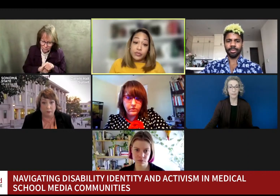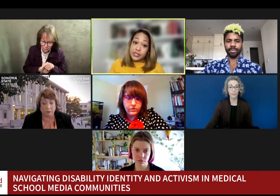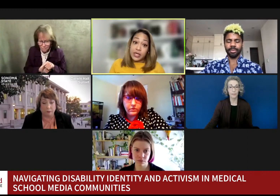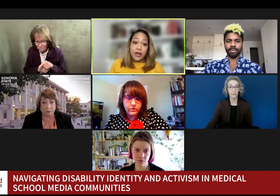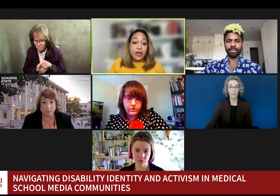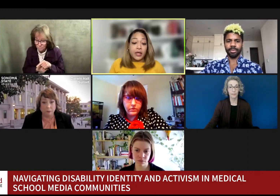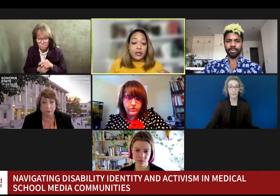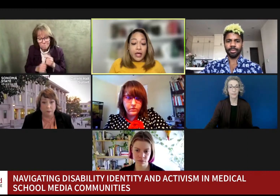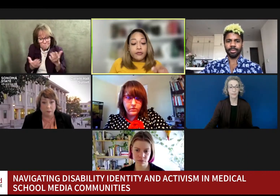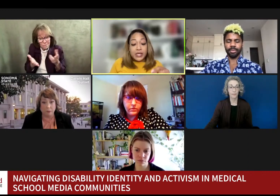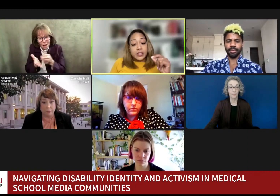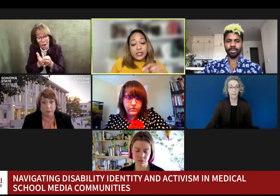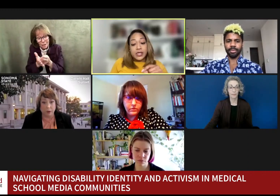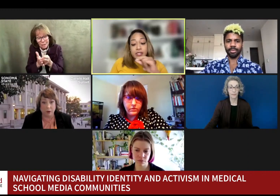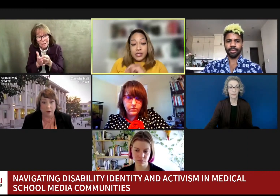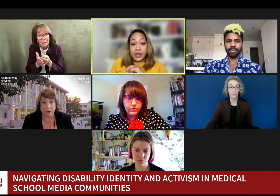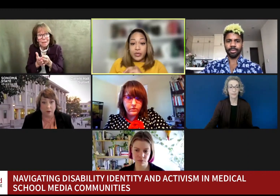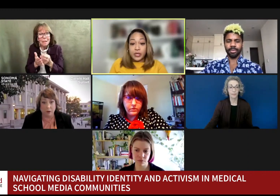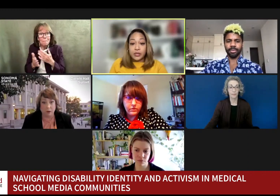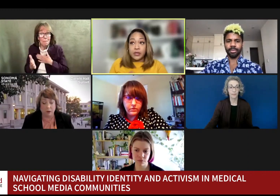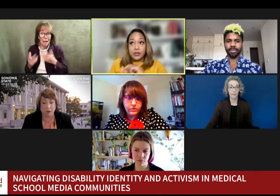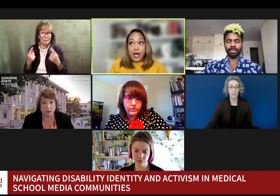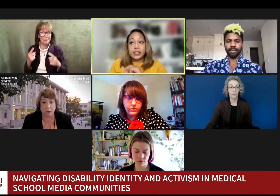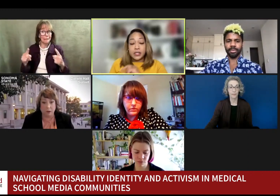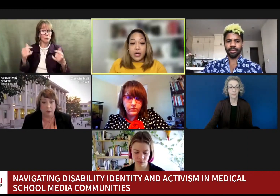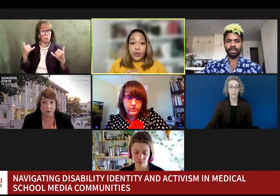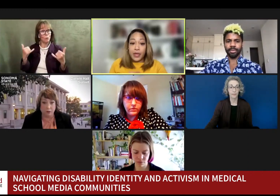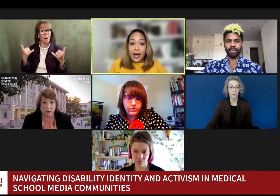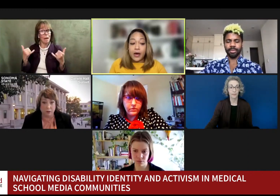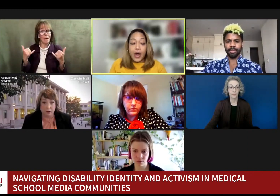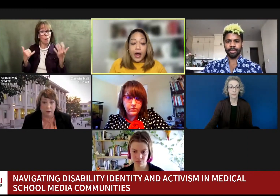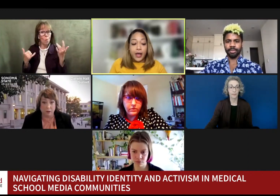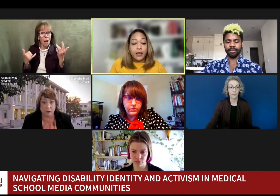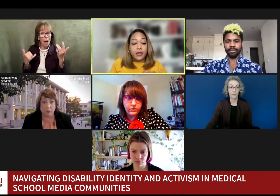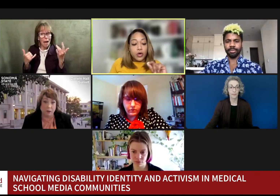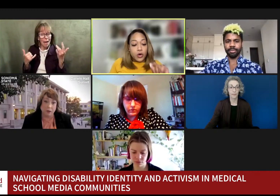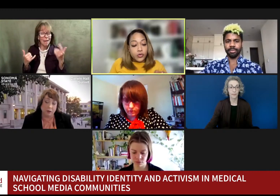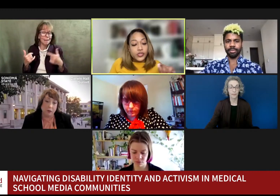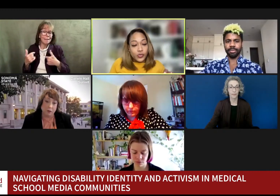possibly say that a lot of my success today has to come with how I code